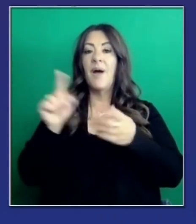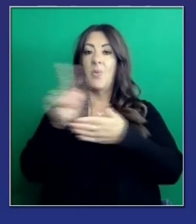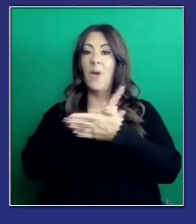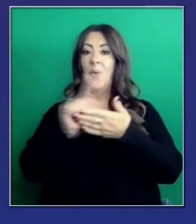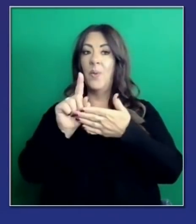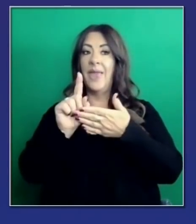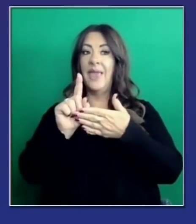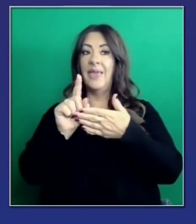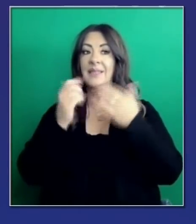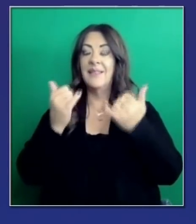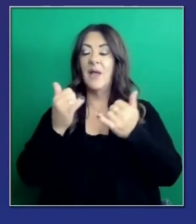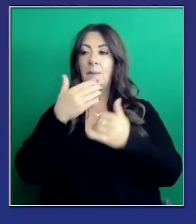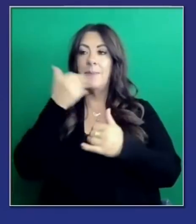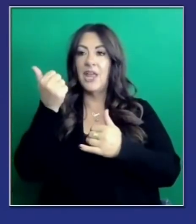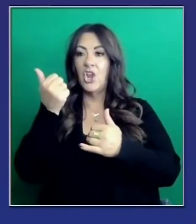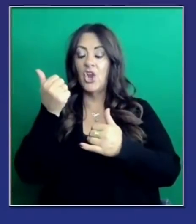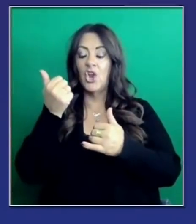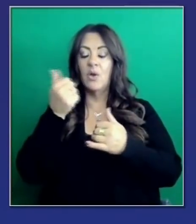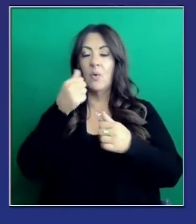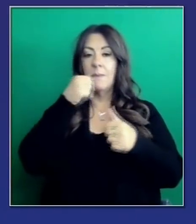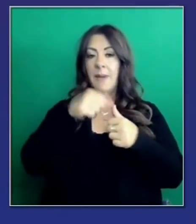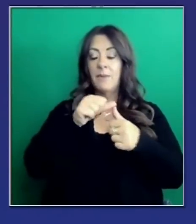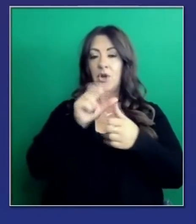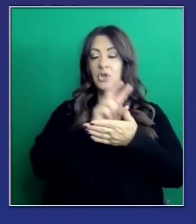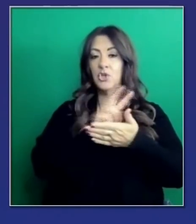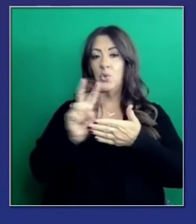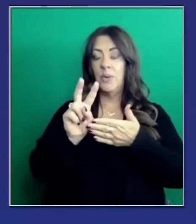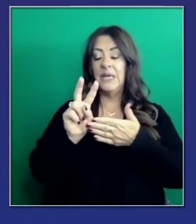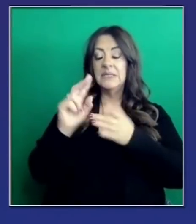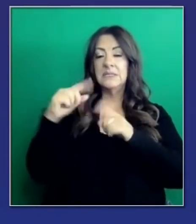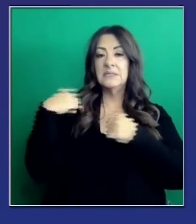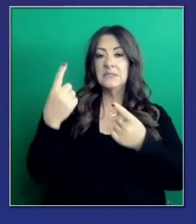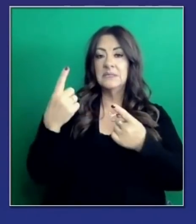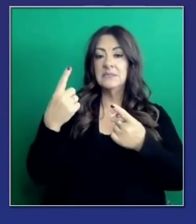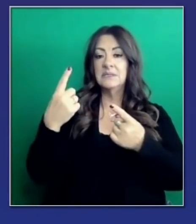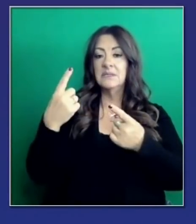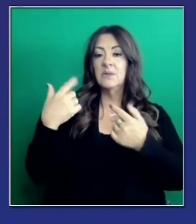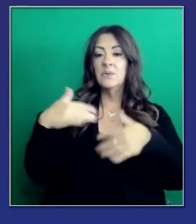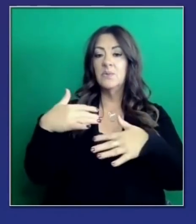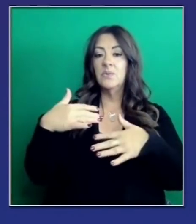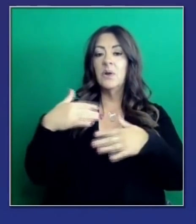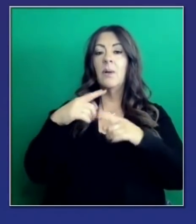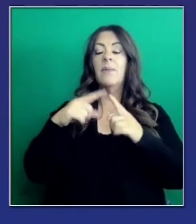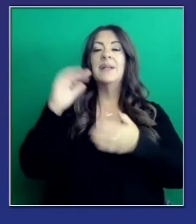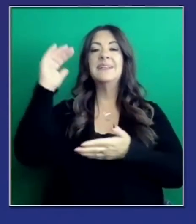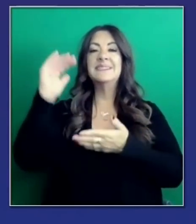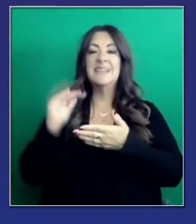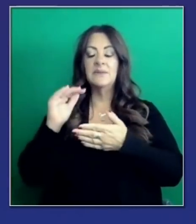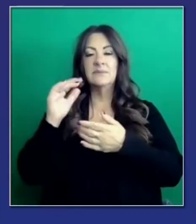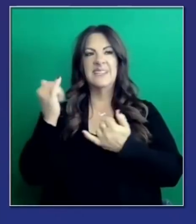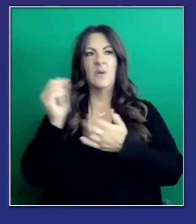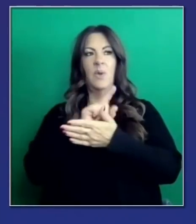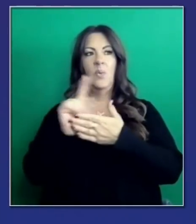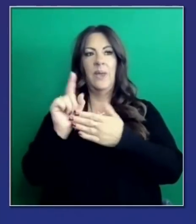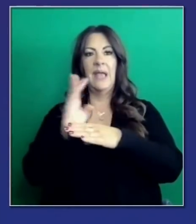9.4% TODAY. THE SEVEN-DAY RATE, EVEN MORE FAVORABLE.